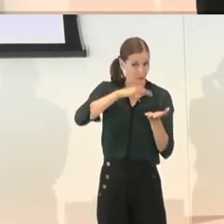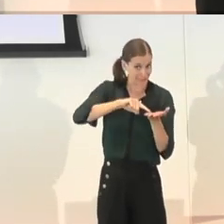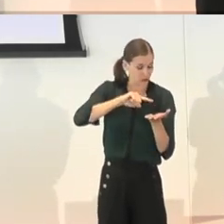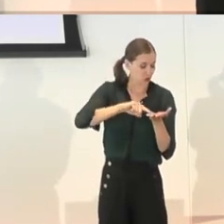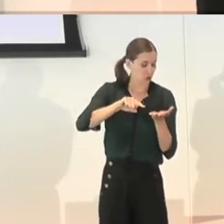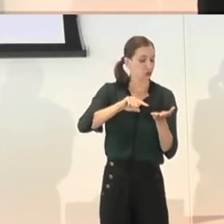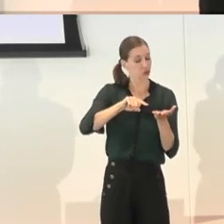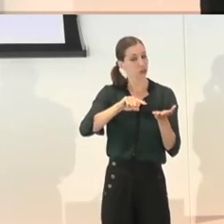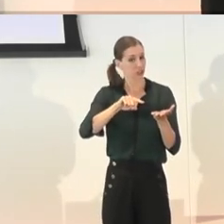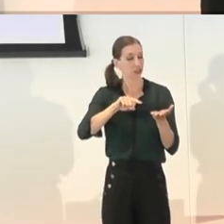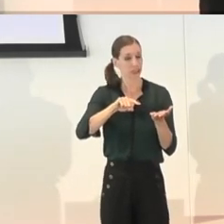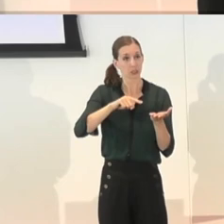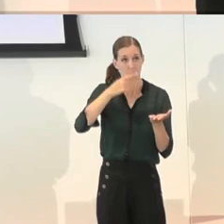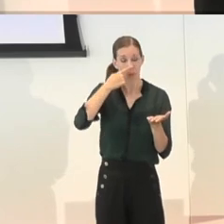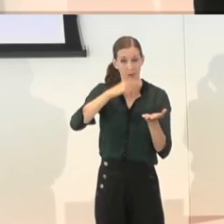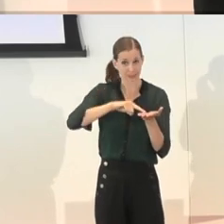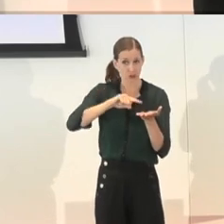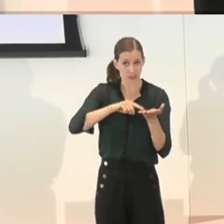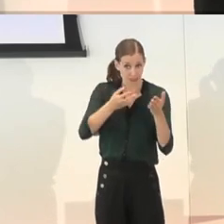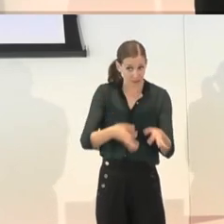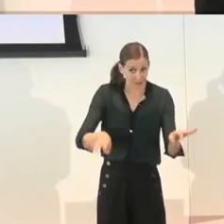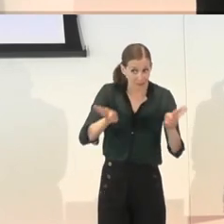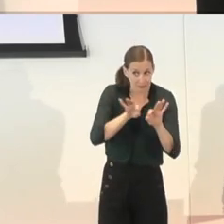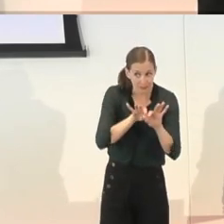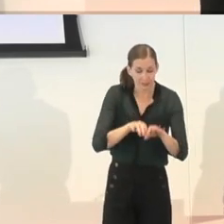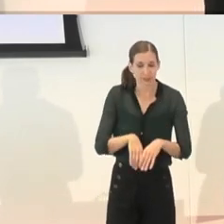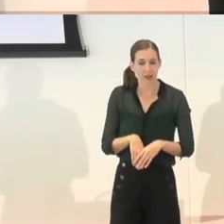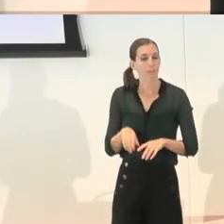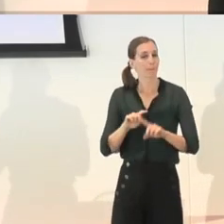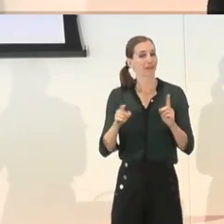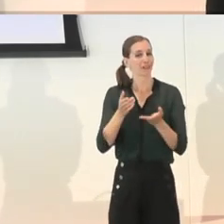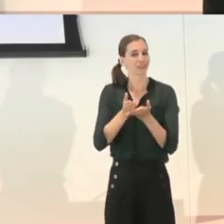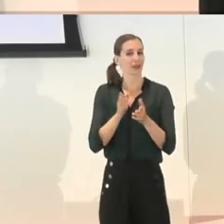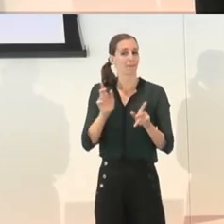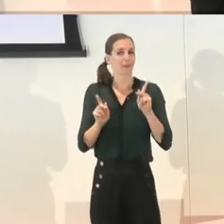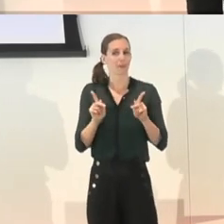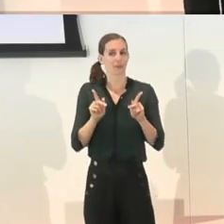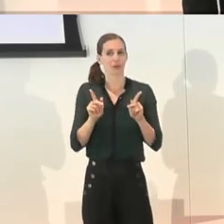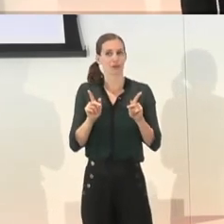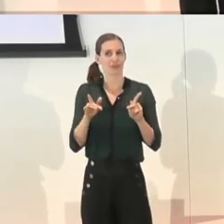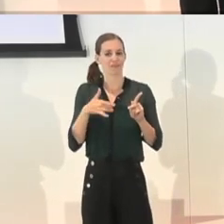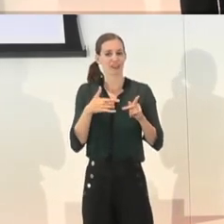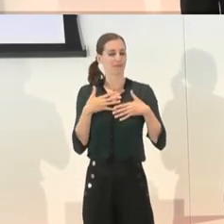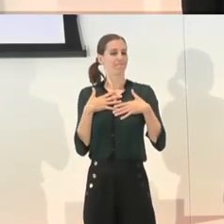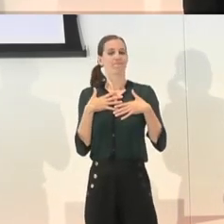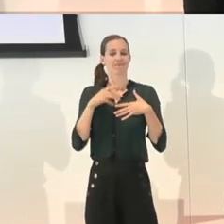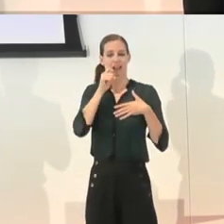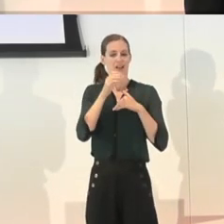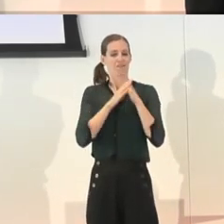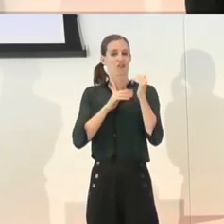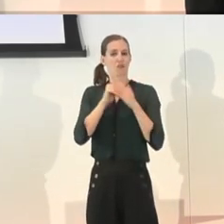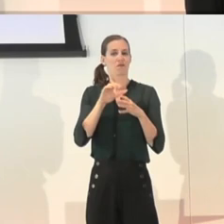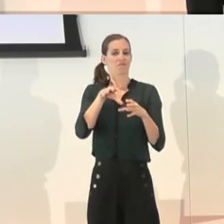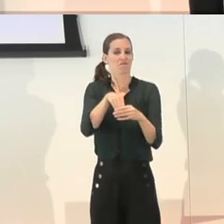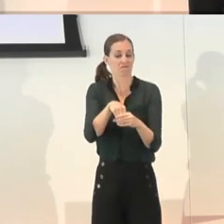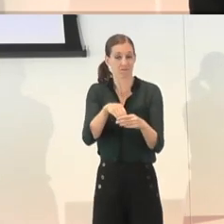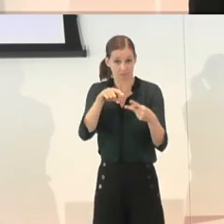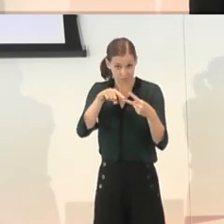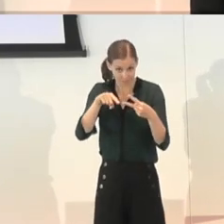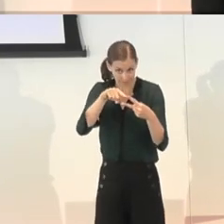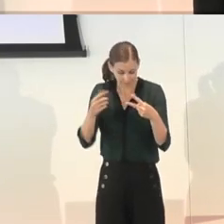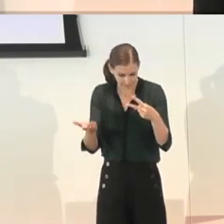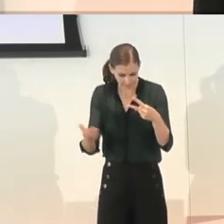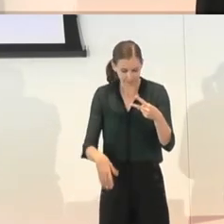they do but there are few things that hold people back from this and I've seen two of them being the